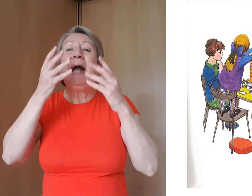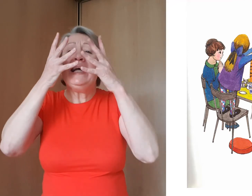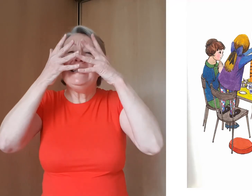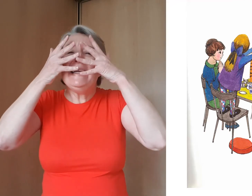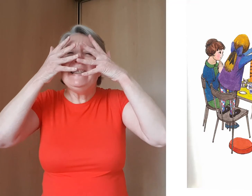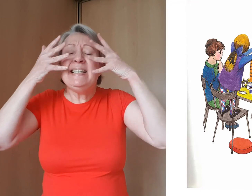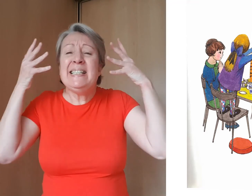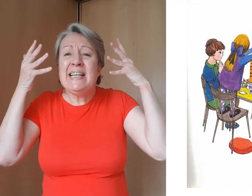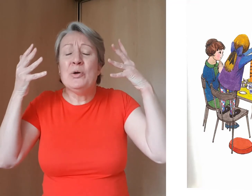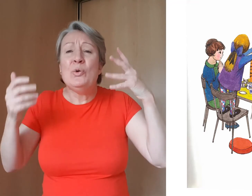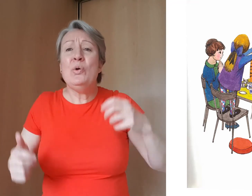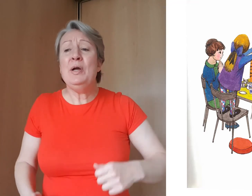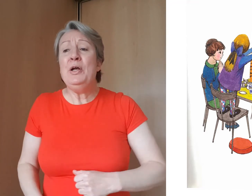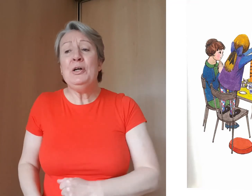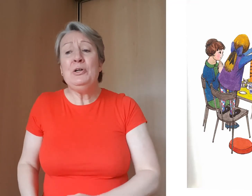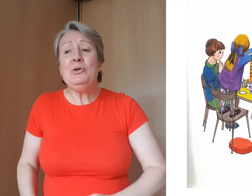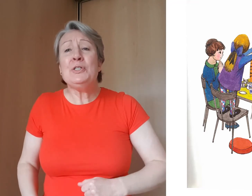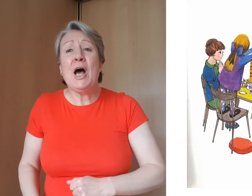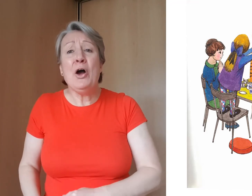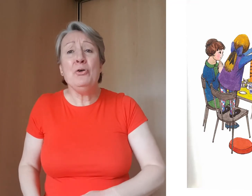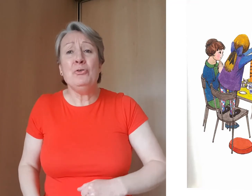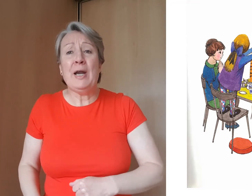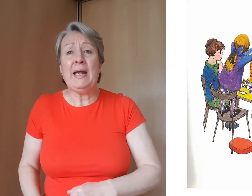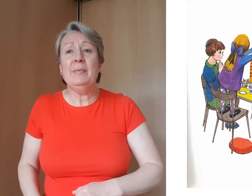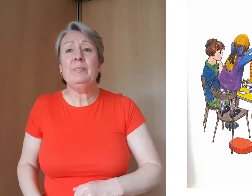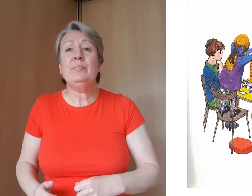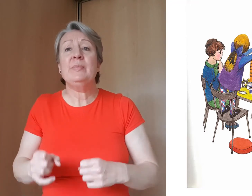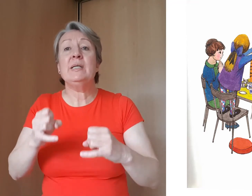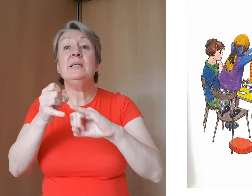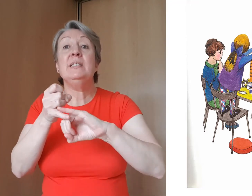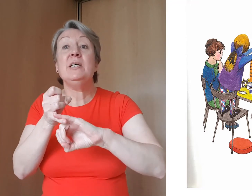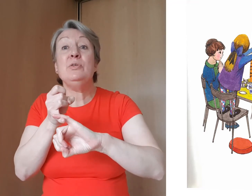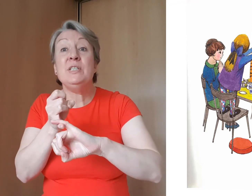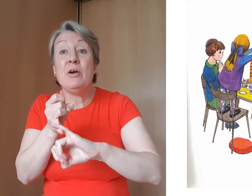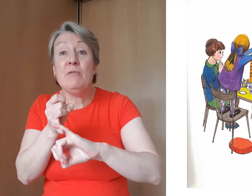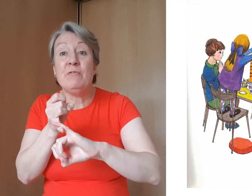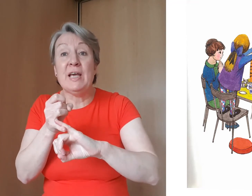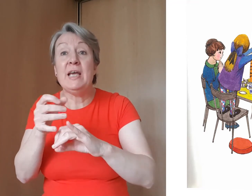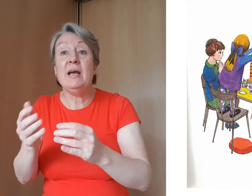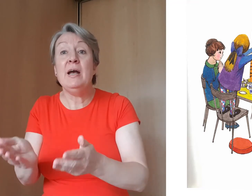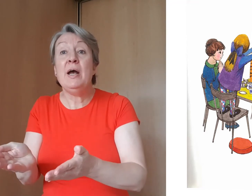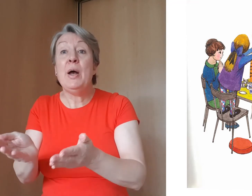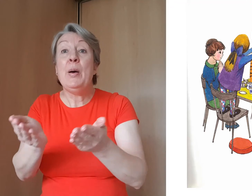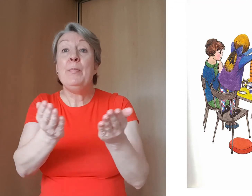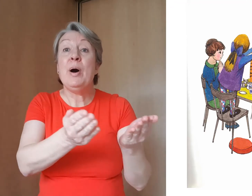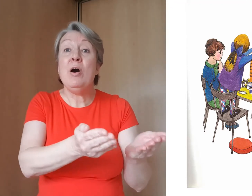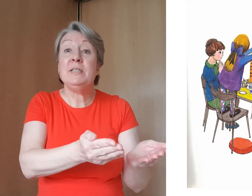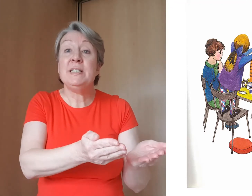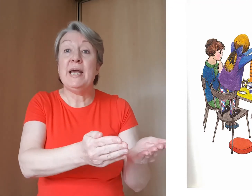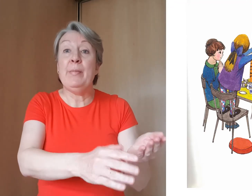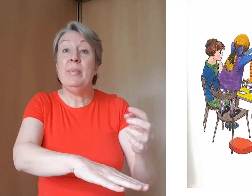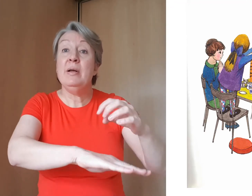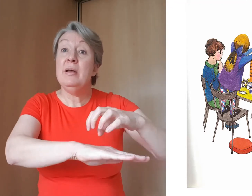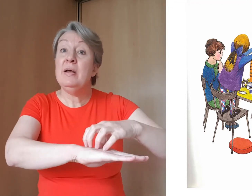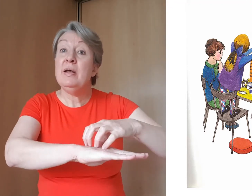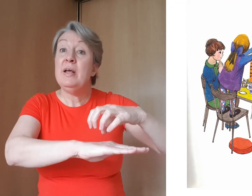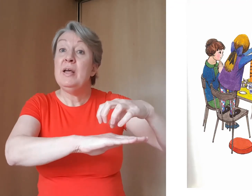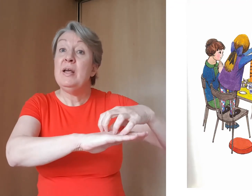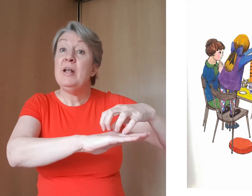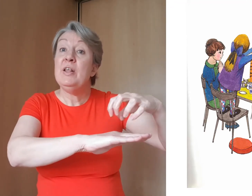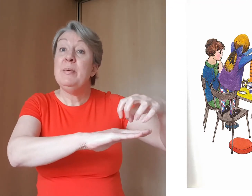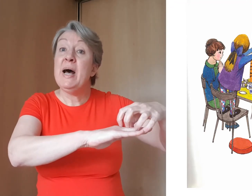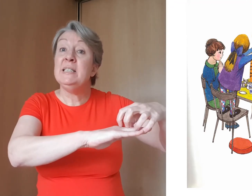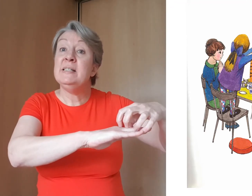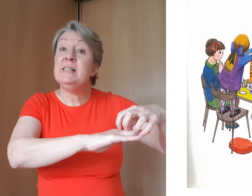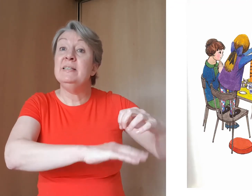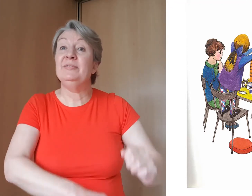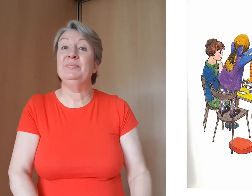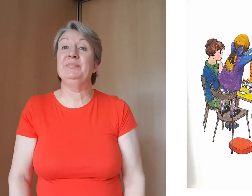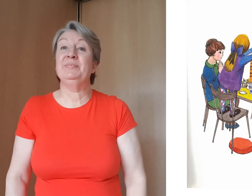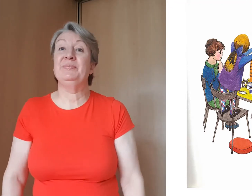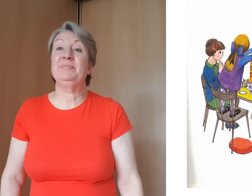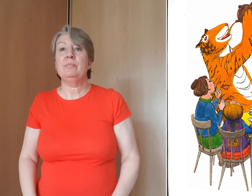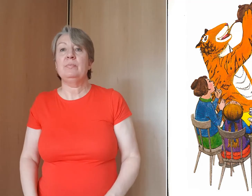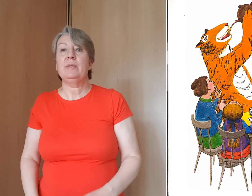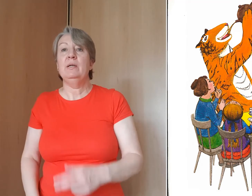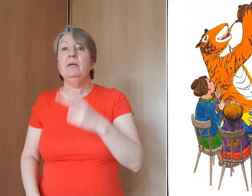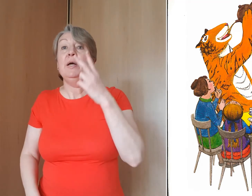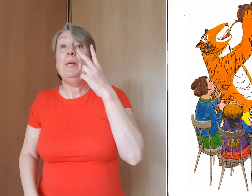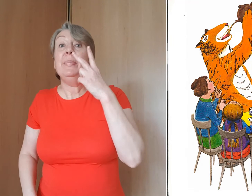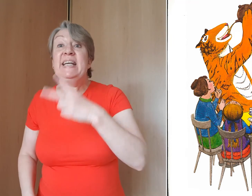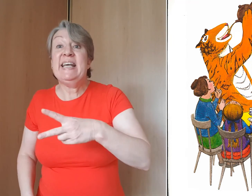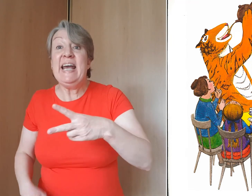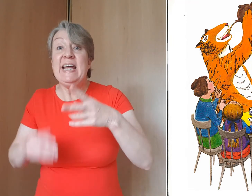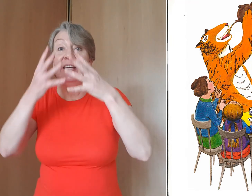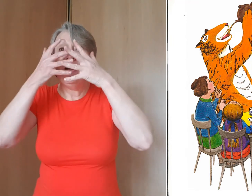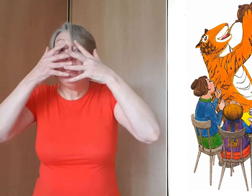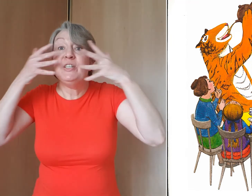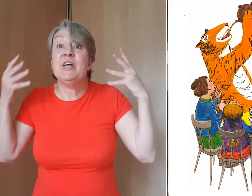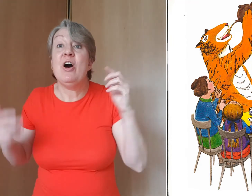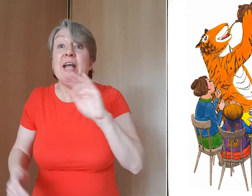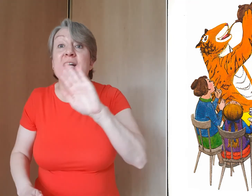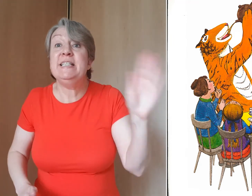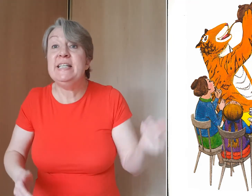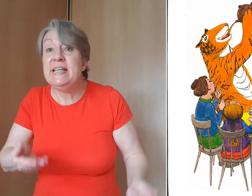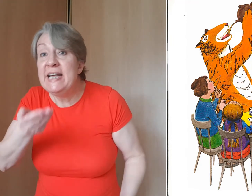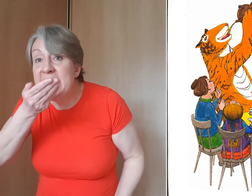and he still looked hungry so Sophie passed him the buns but again the tiger didn't eat